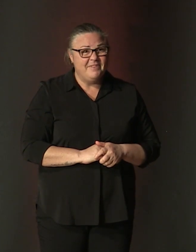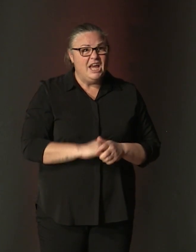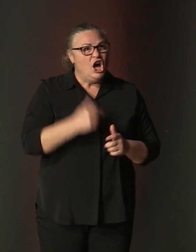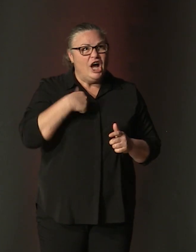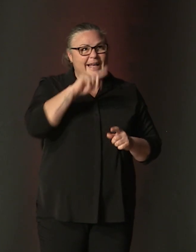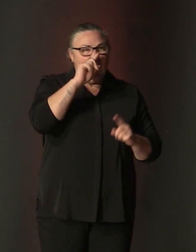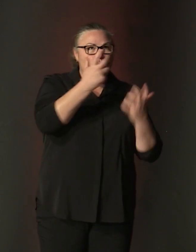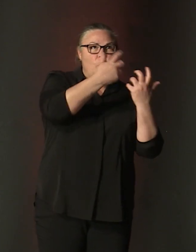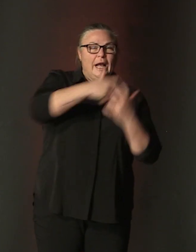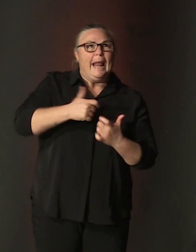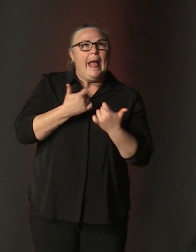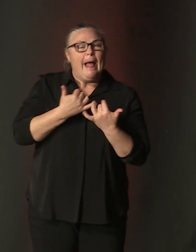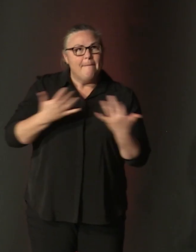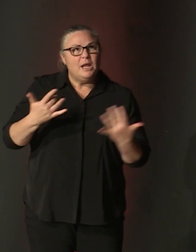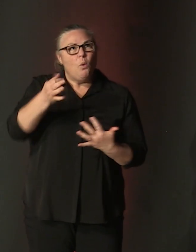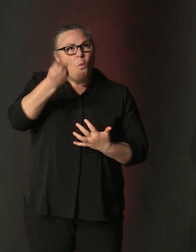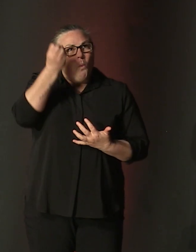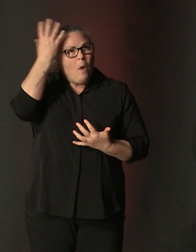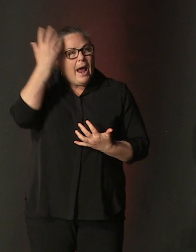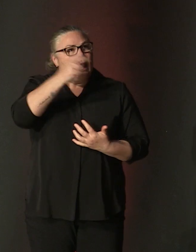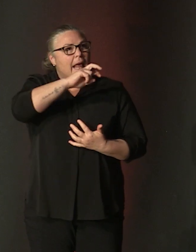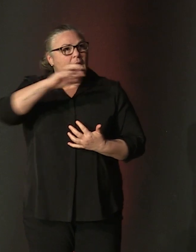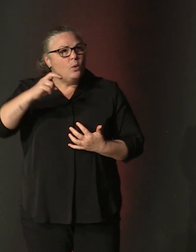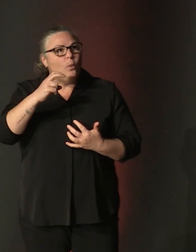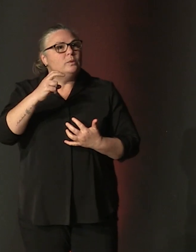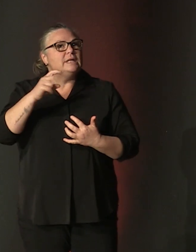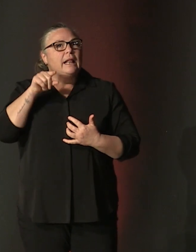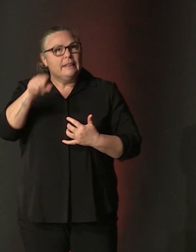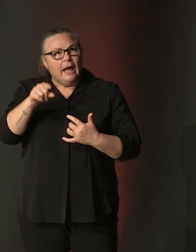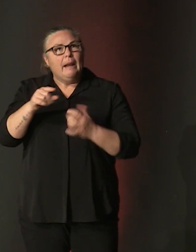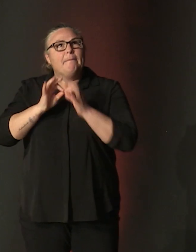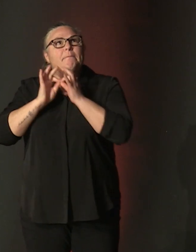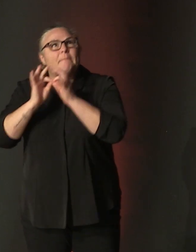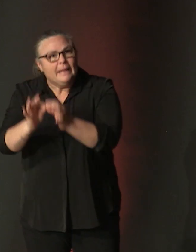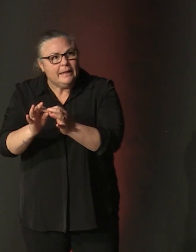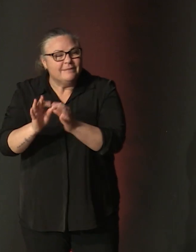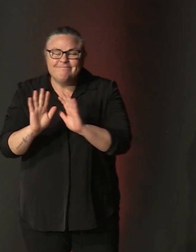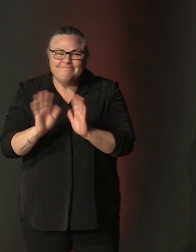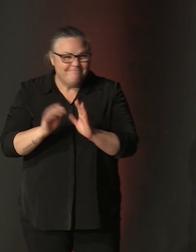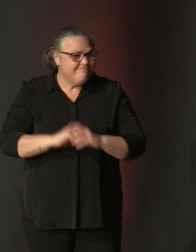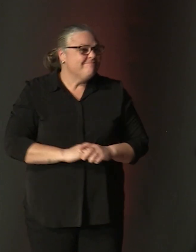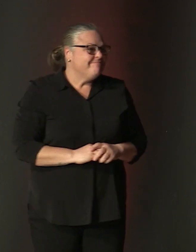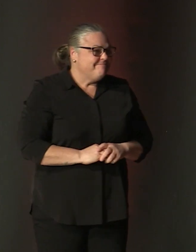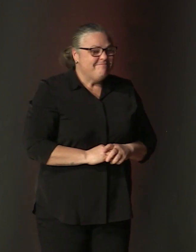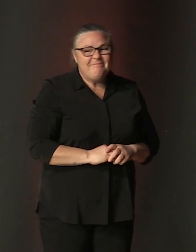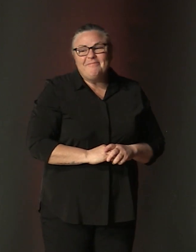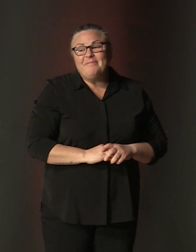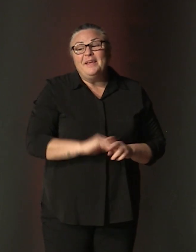Packaging has a very short life. It typically takes six months or less for plastic packaging